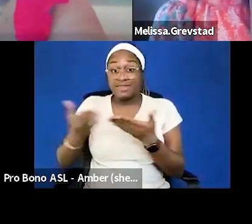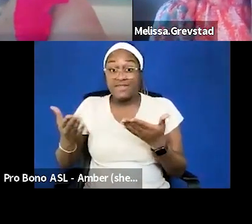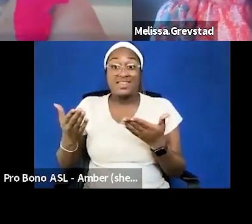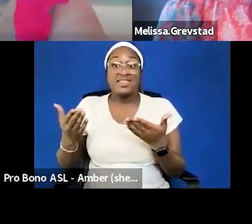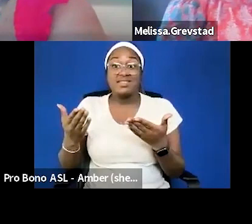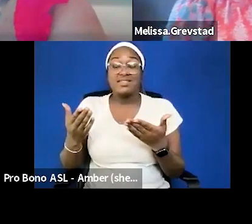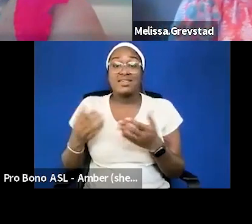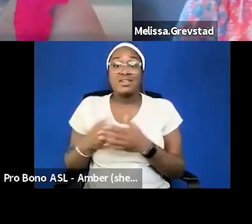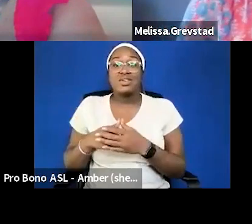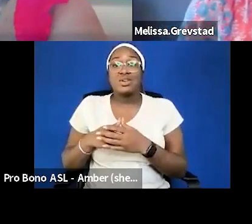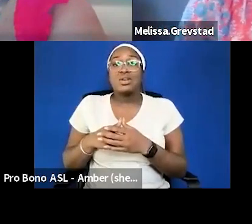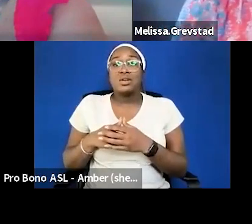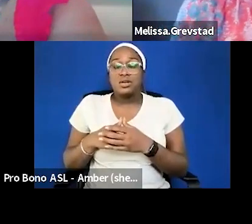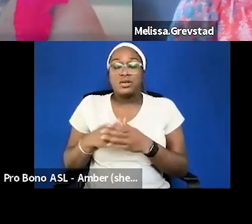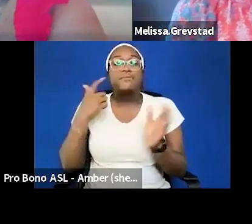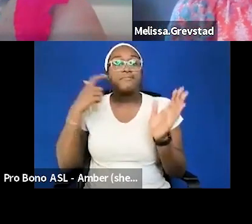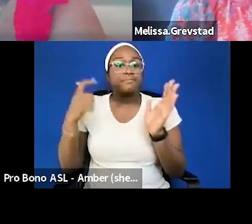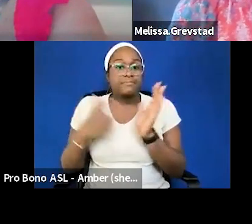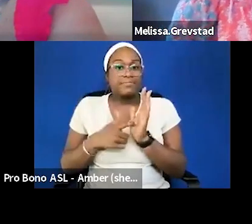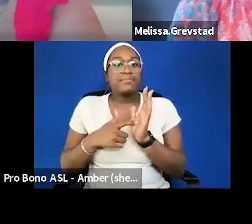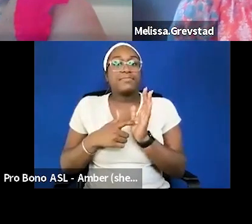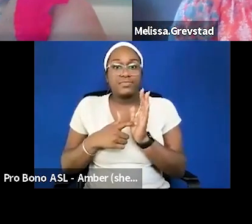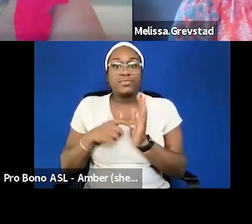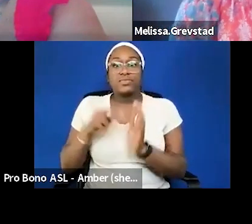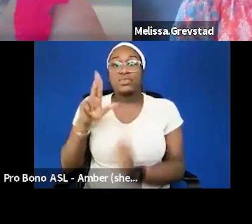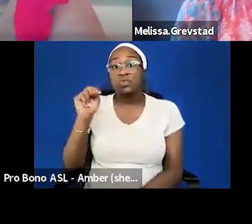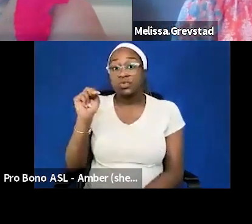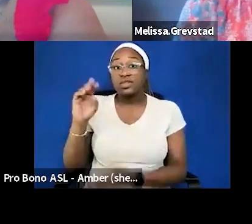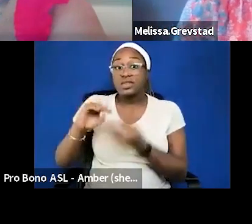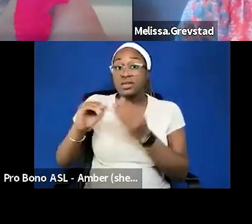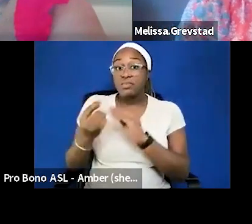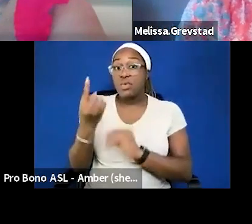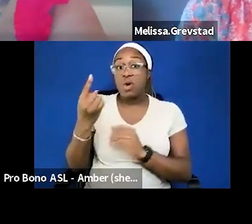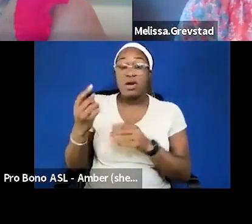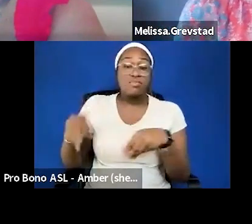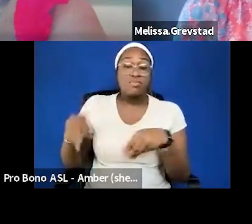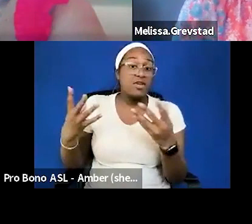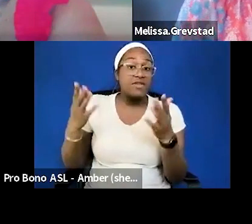we've actually been identified and recognized by the UN as the number one provider of self-esteem education in the world.